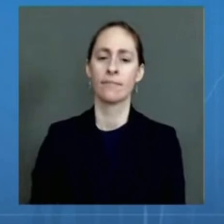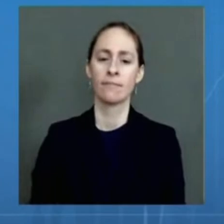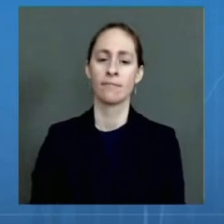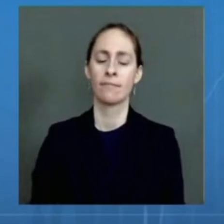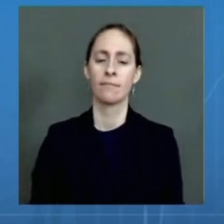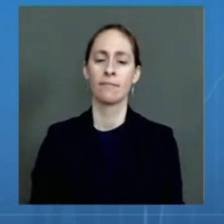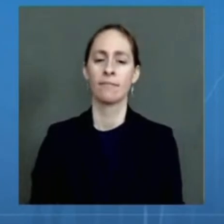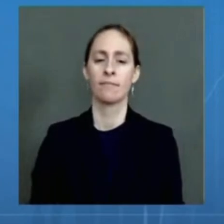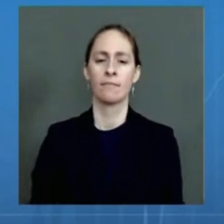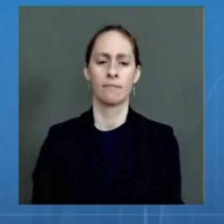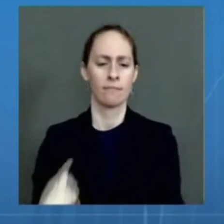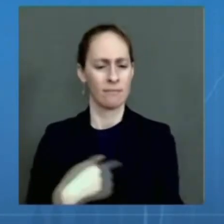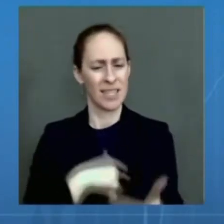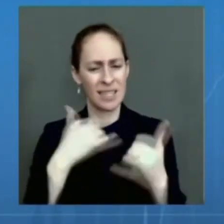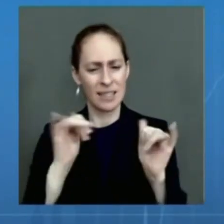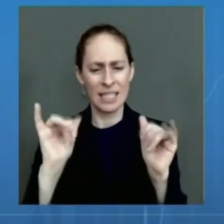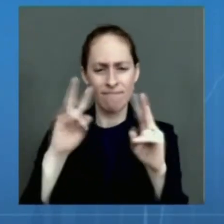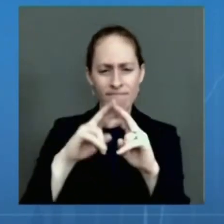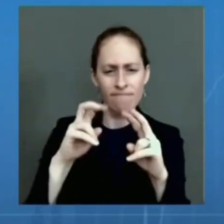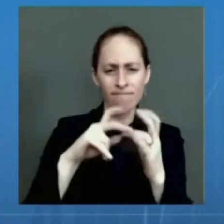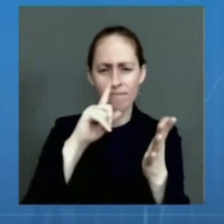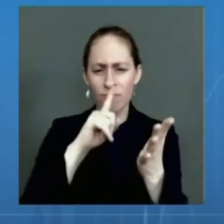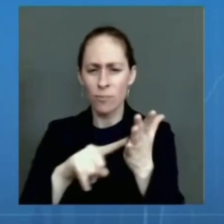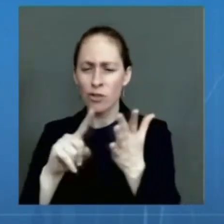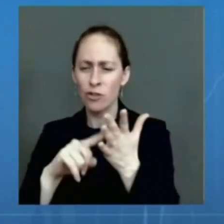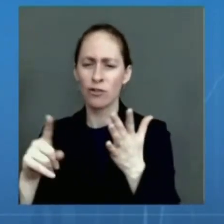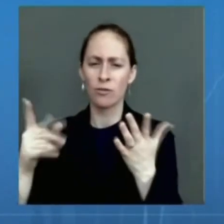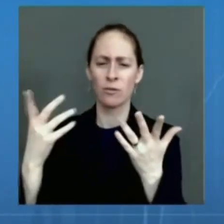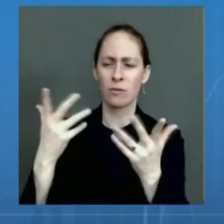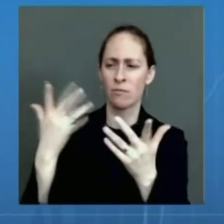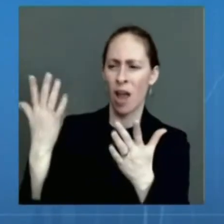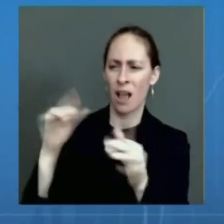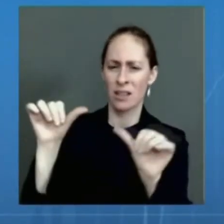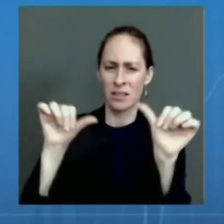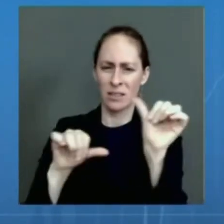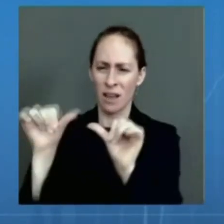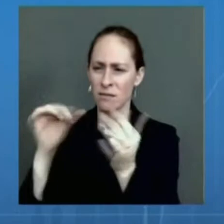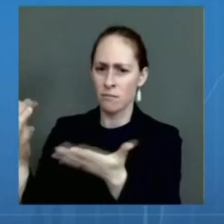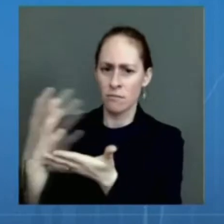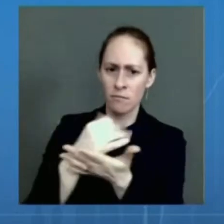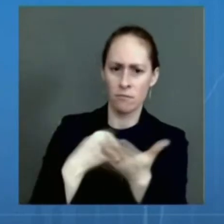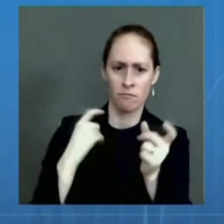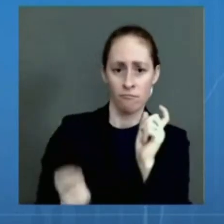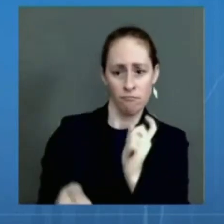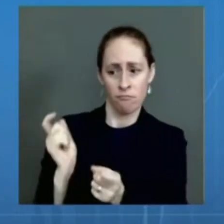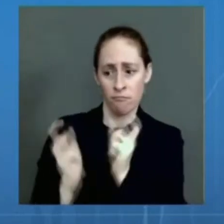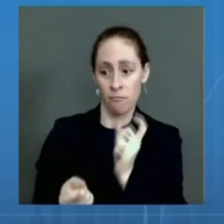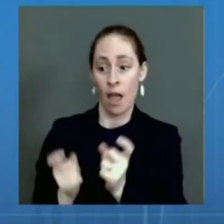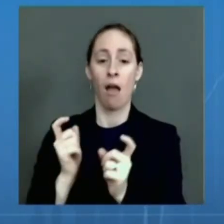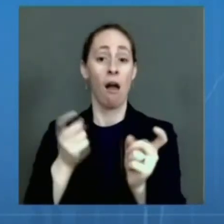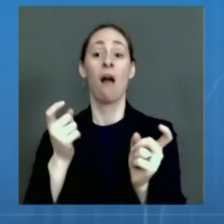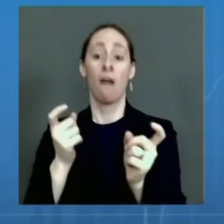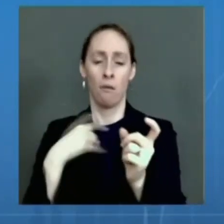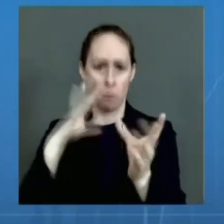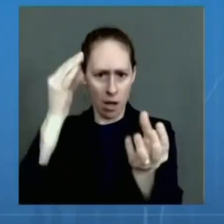IN THE U.S. BUT WE WILL CONTINUE TO FOLLOW THE SCIENCE AND EVALUATE AND KEEP PEOPLE UP